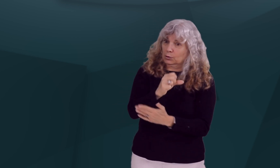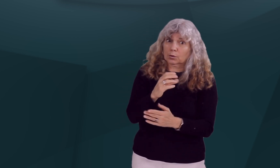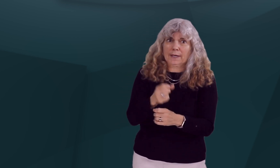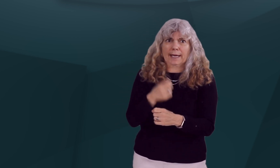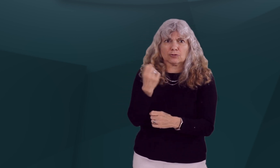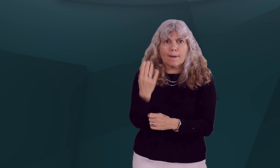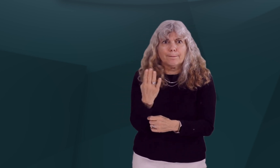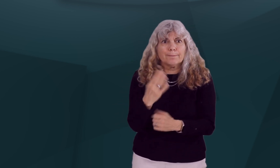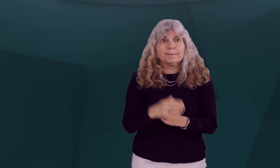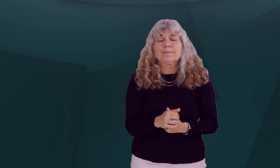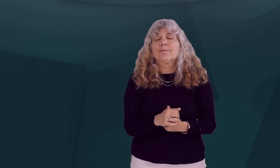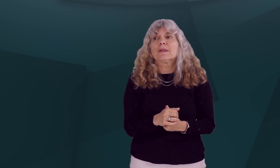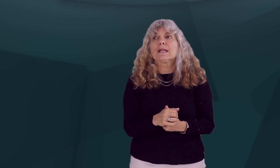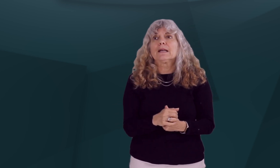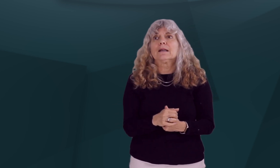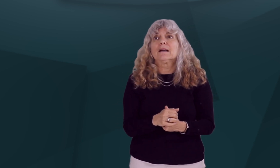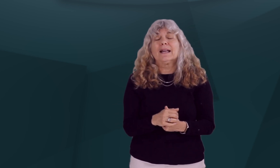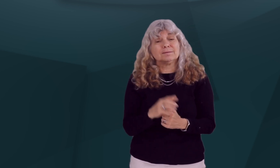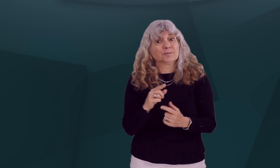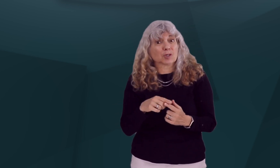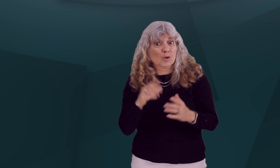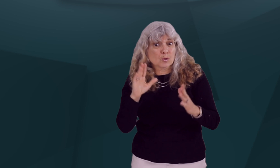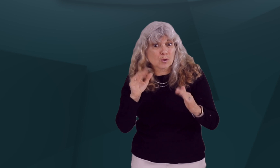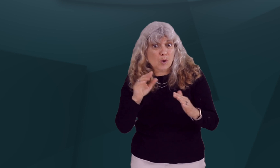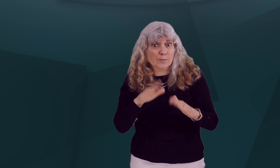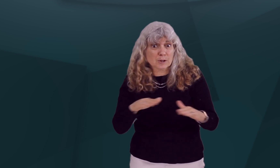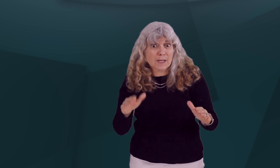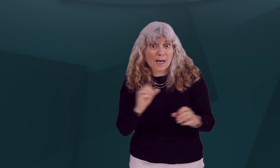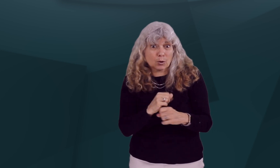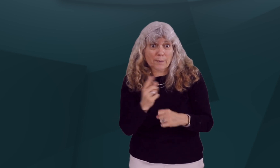Actually, you hope they will graduate from high school and get a job.